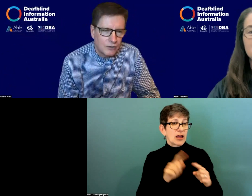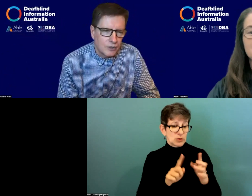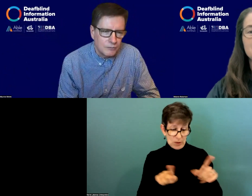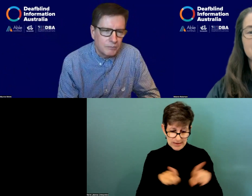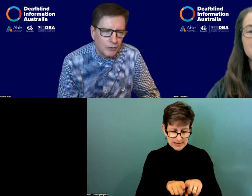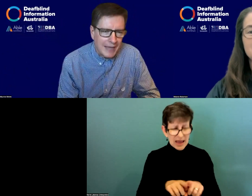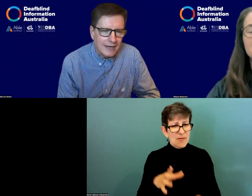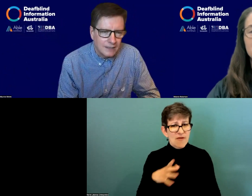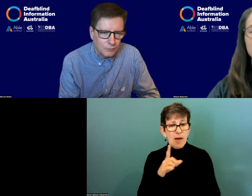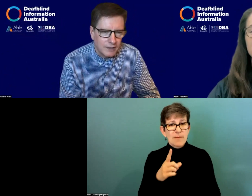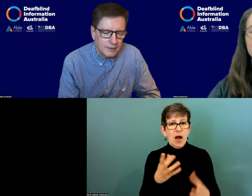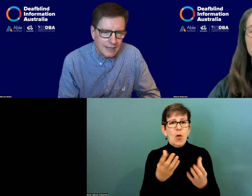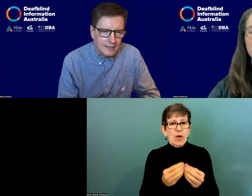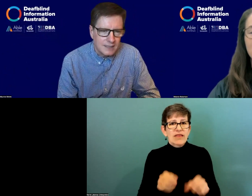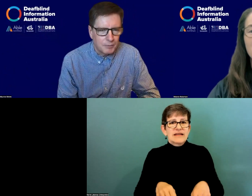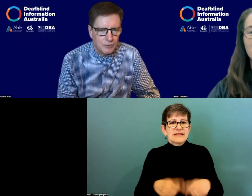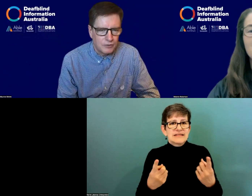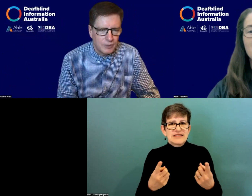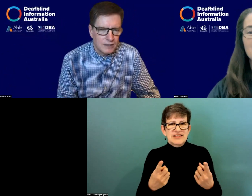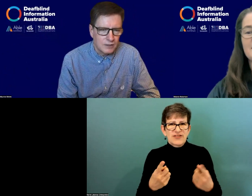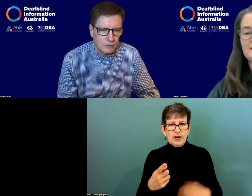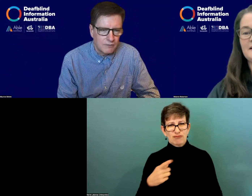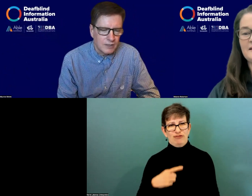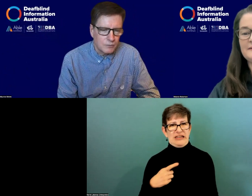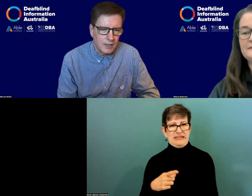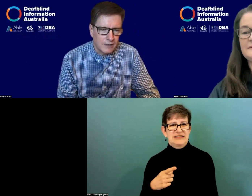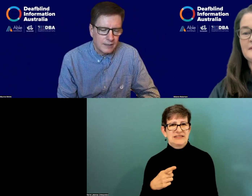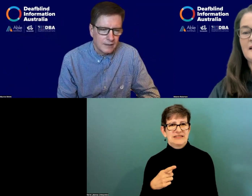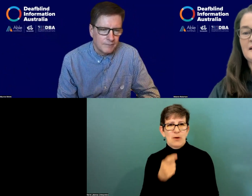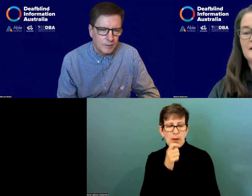You could build that into that example you're giving as well.